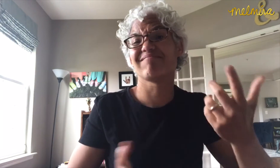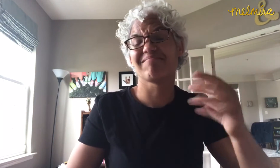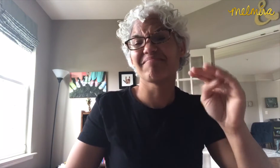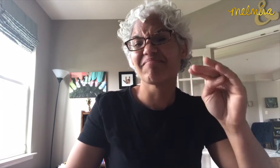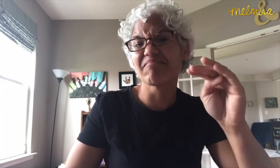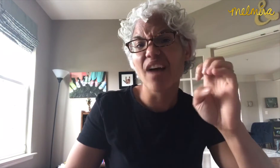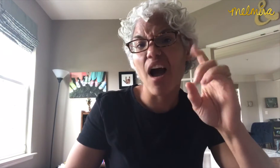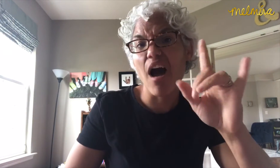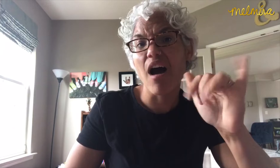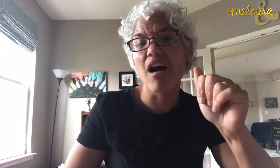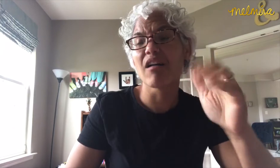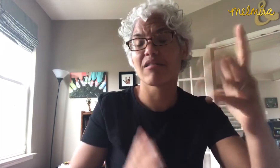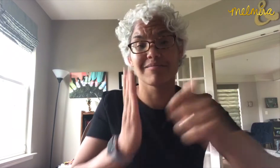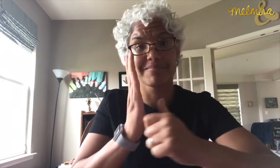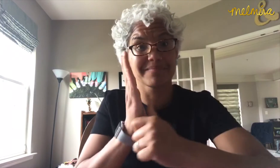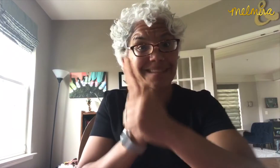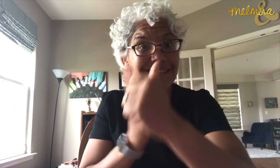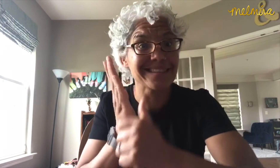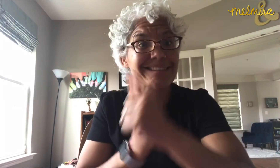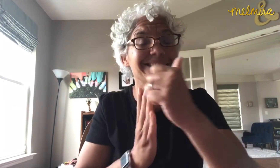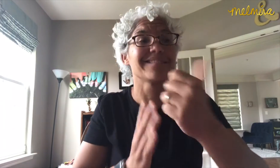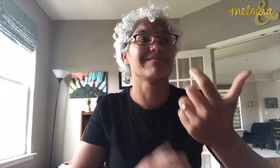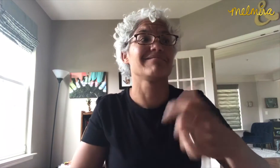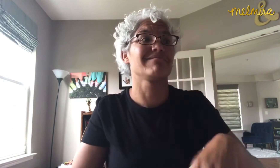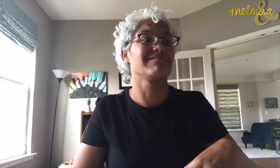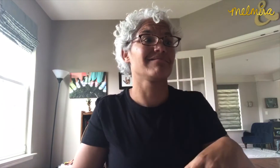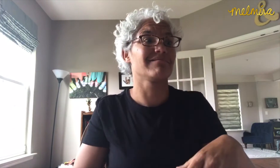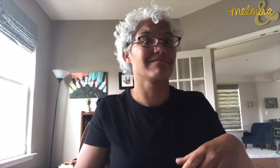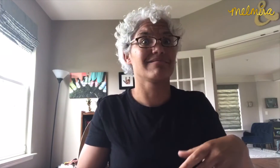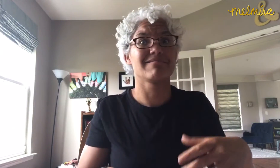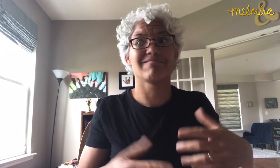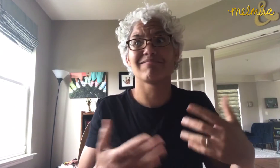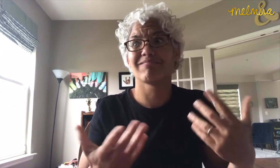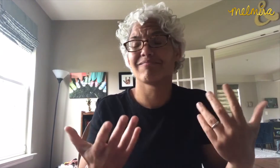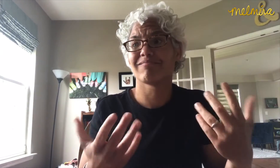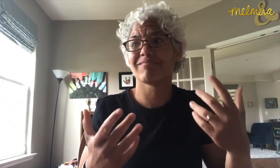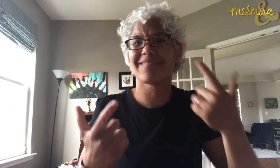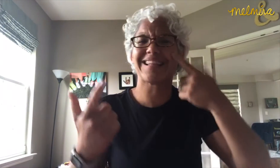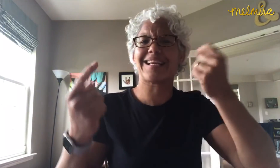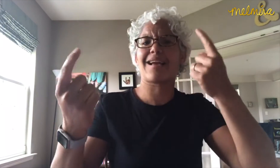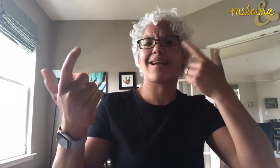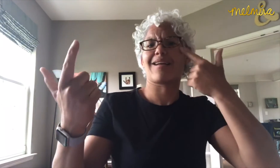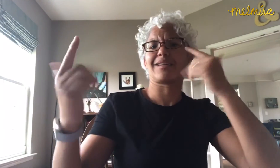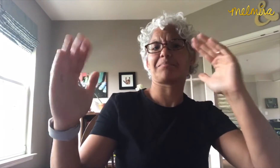and magazines, among others.